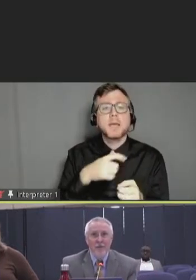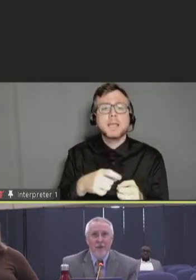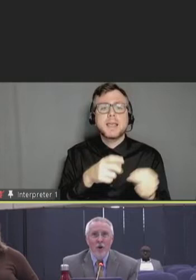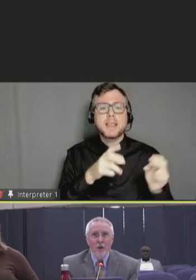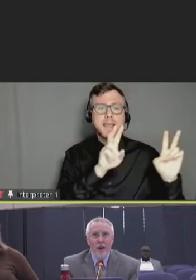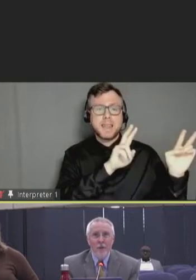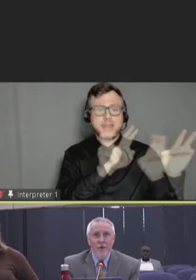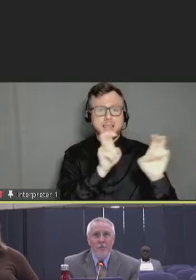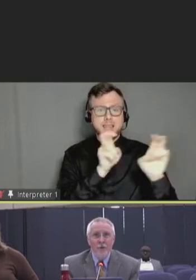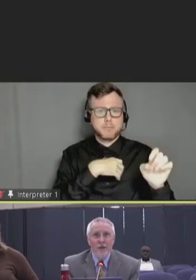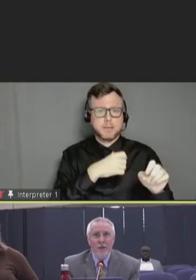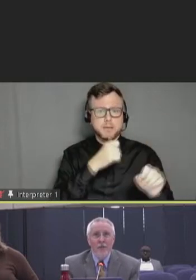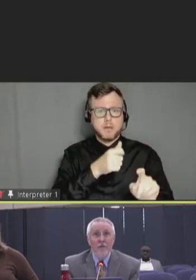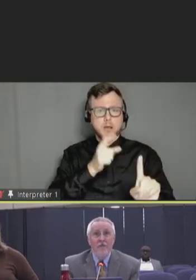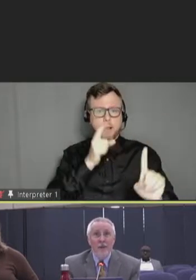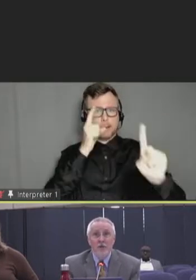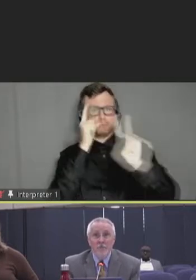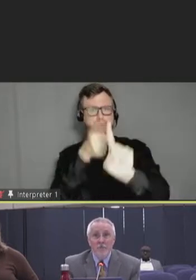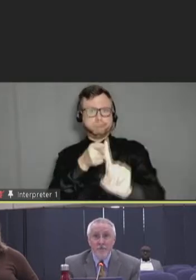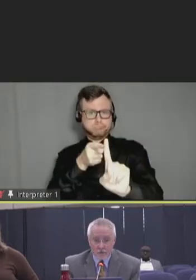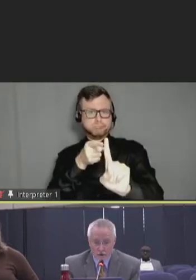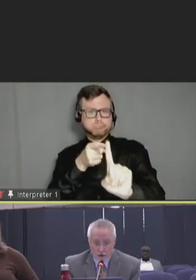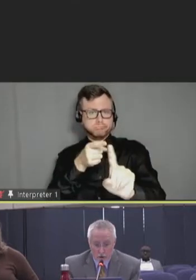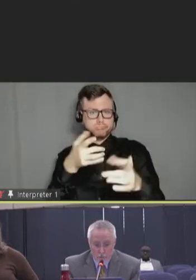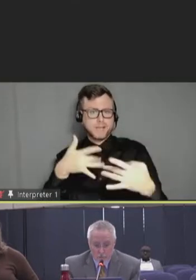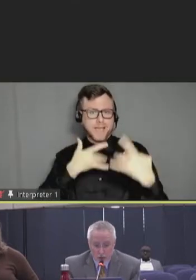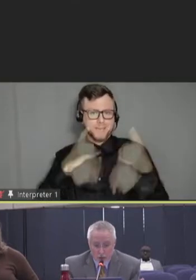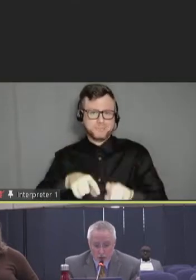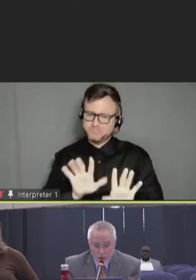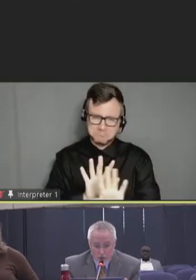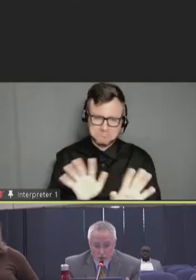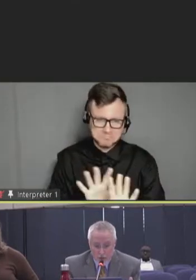calling out one particular event.